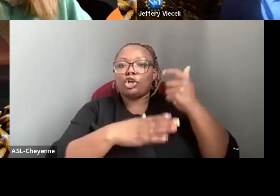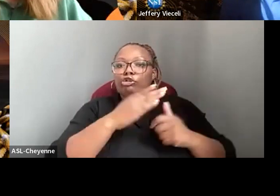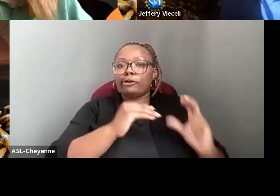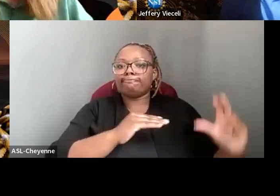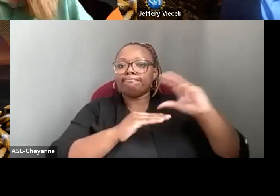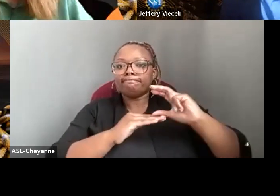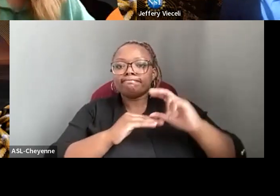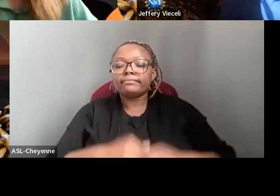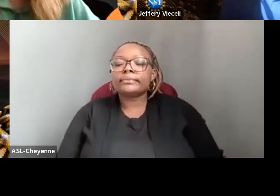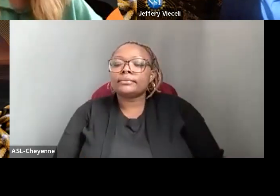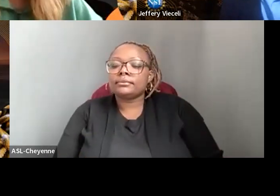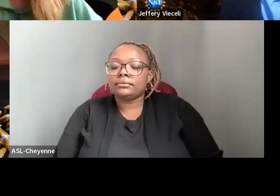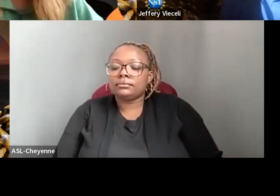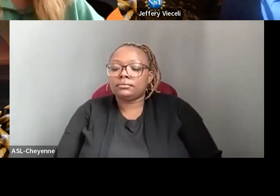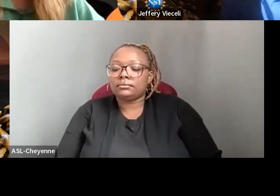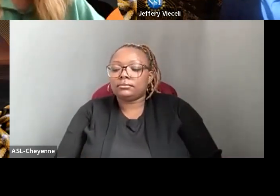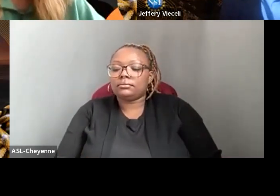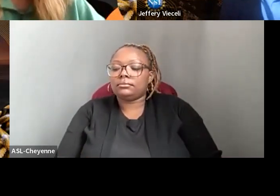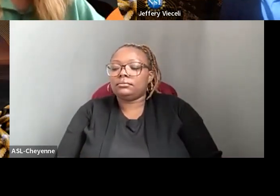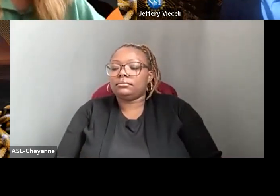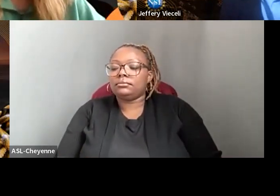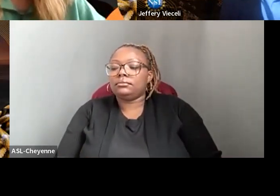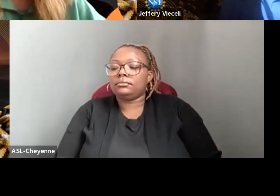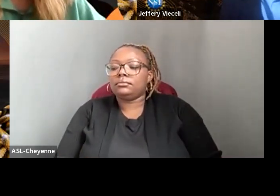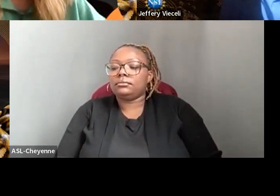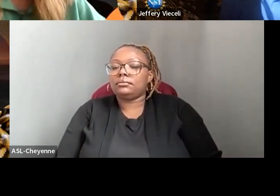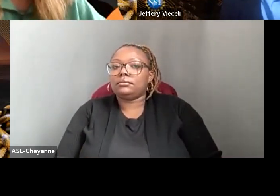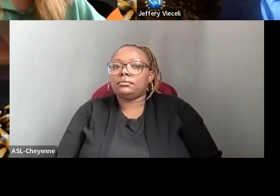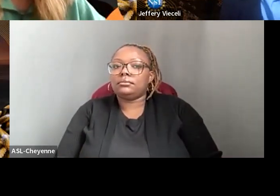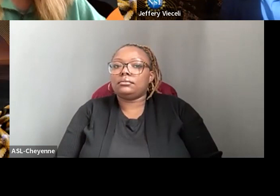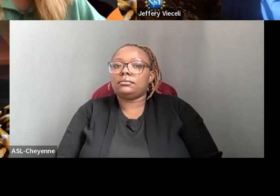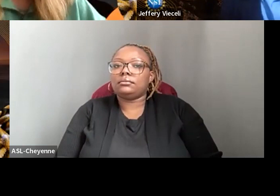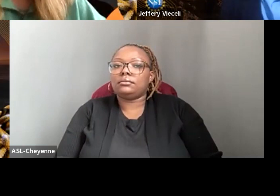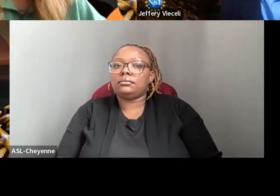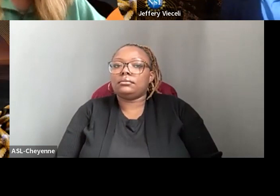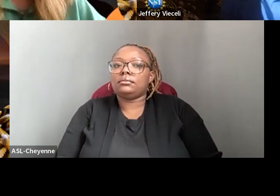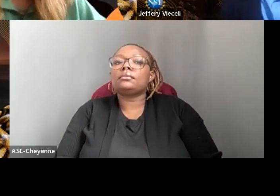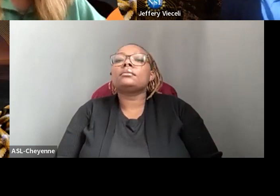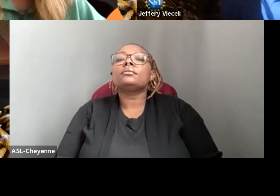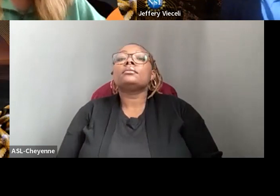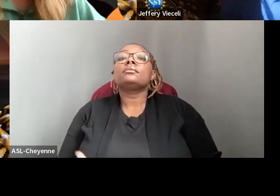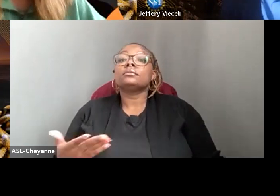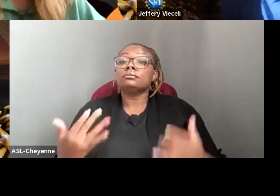Let's move into some talk -- some questions about no-cost extensions.